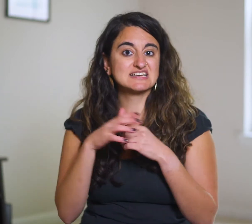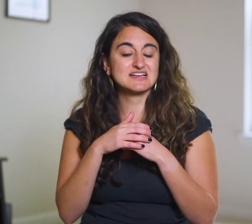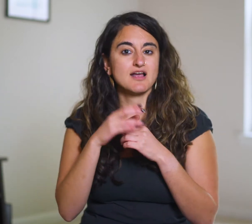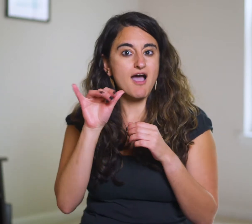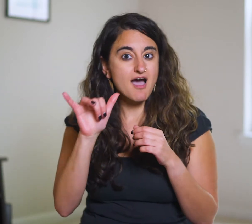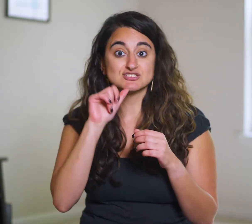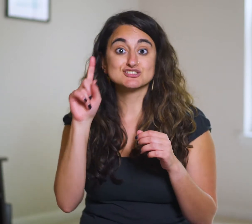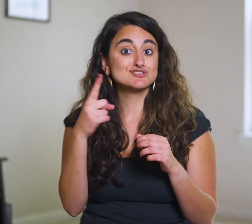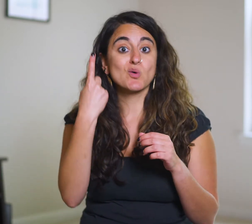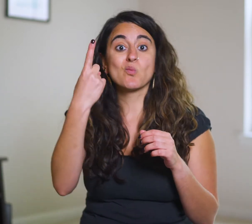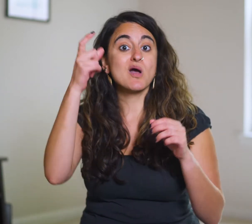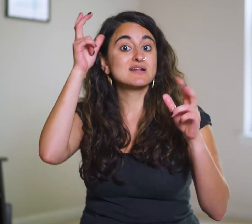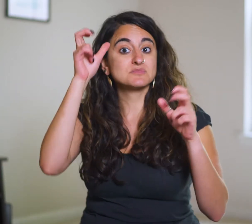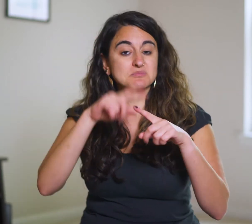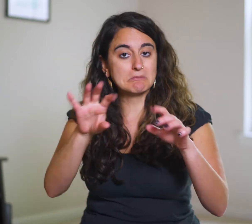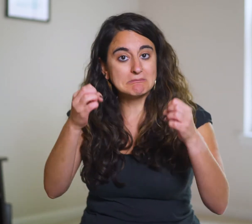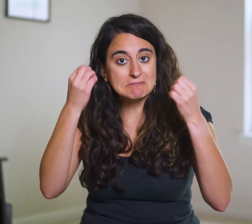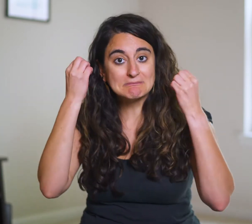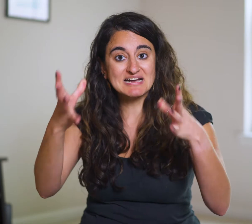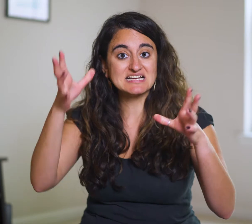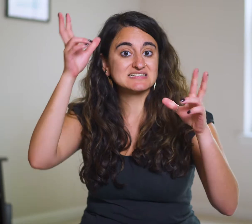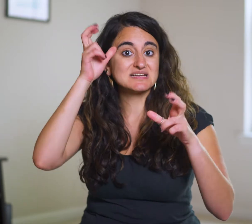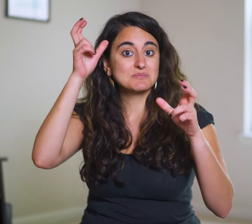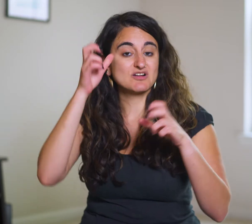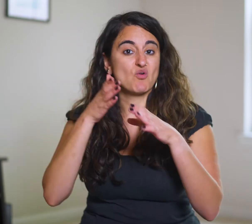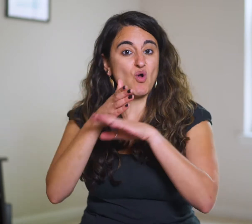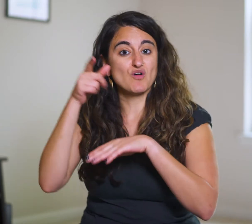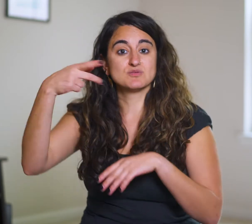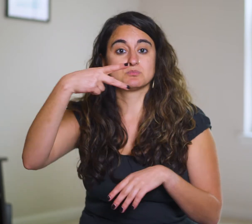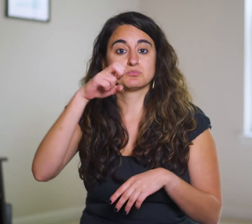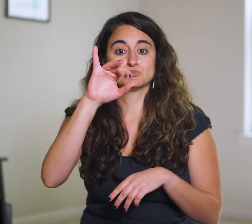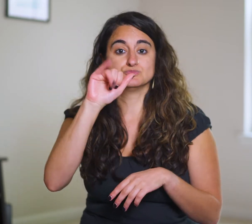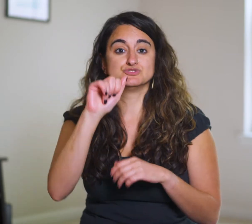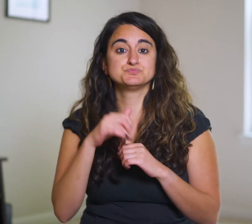and it turns out he wasn’t just fighting one demon but many demons over Persia.